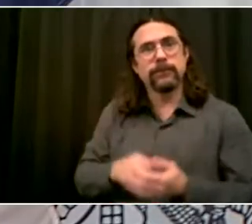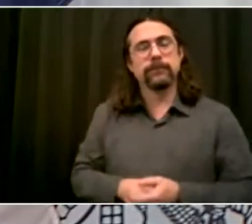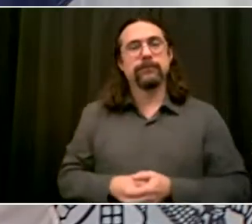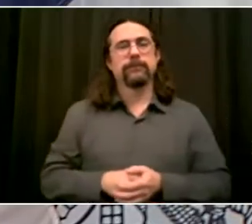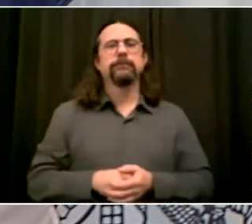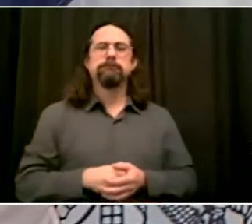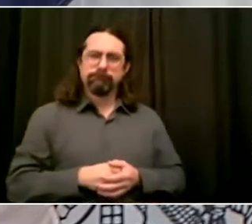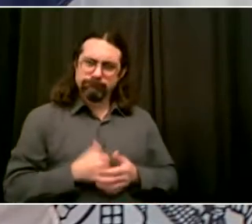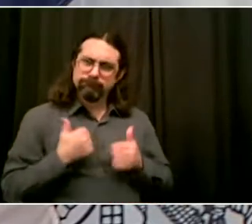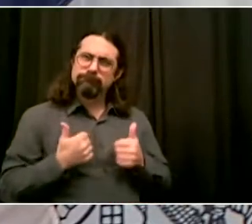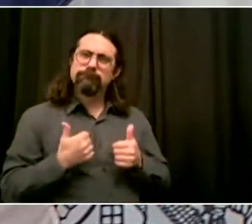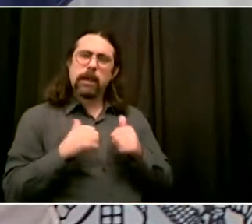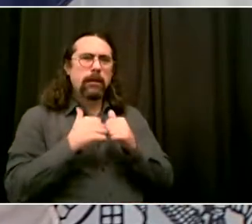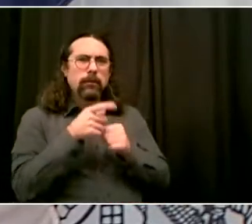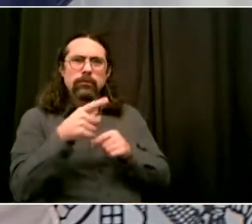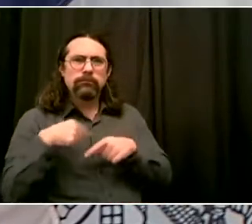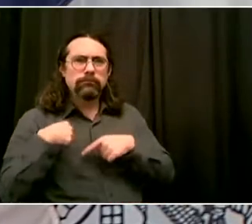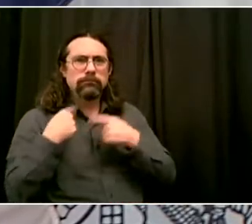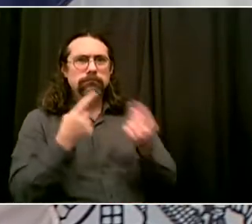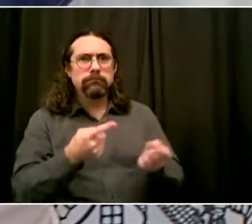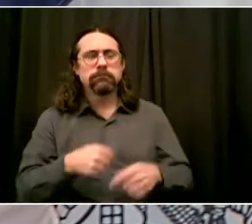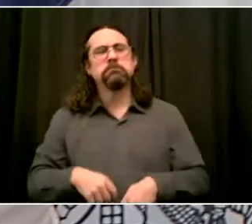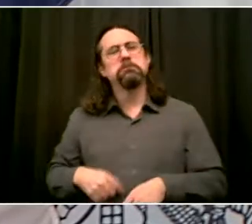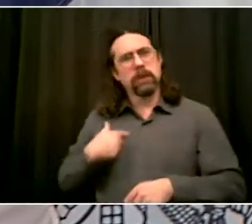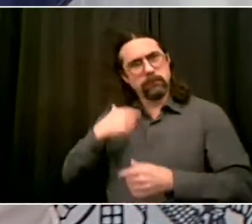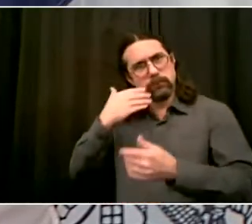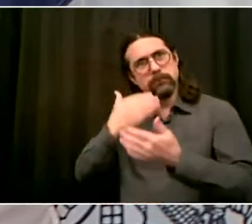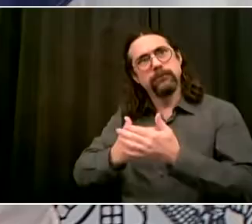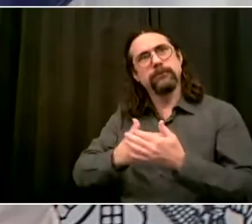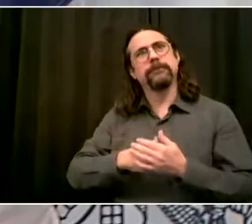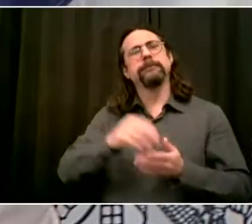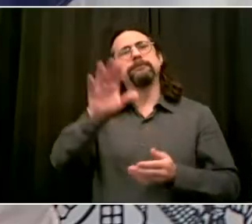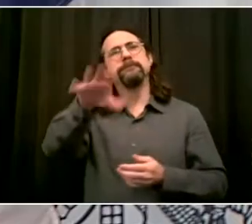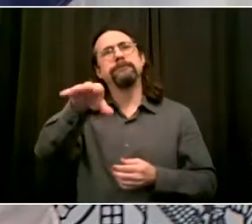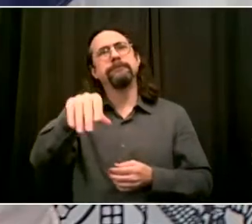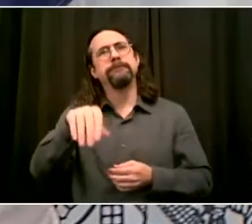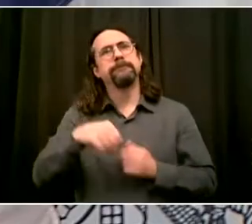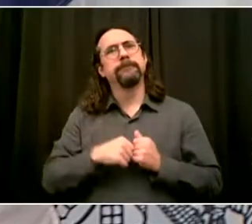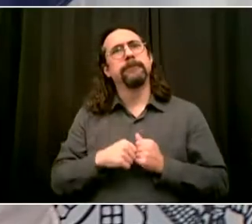THANK YOU FOR ASKING. MORE THAN A MONTH AGO, YOU SAID